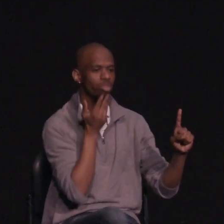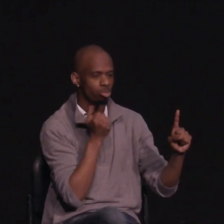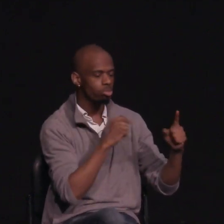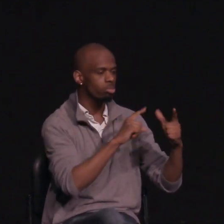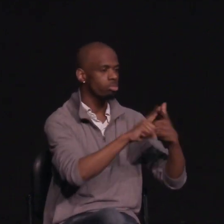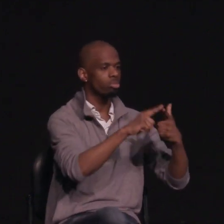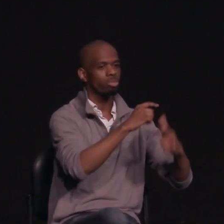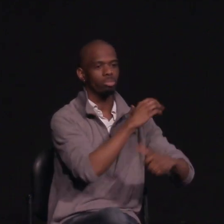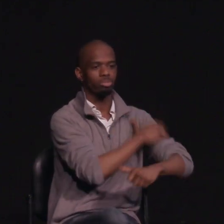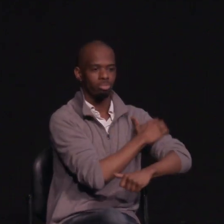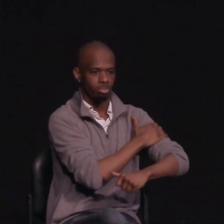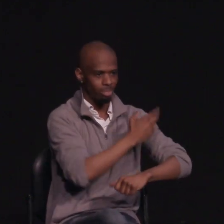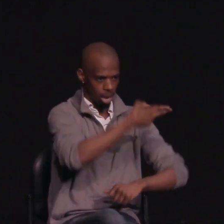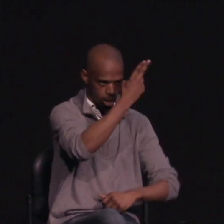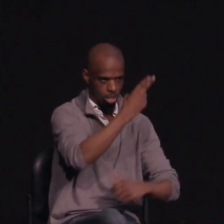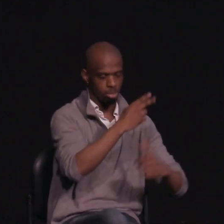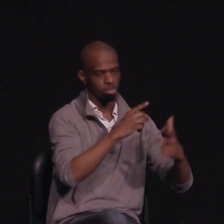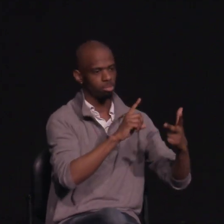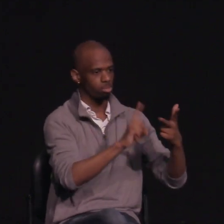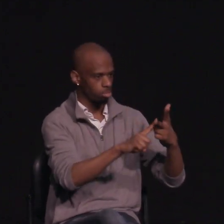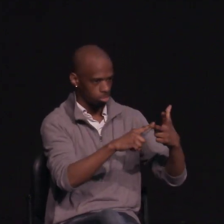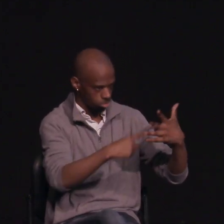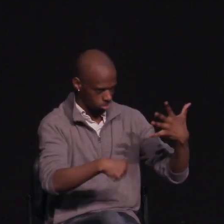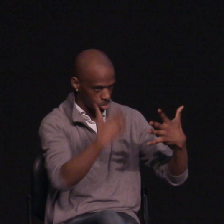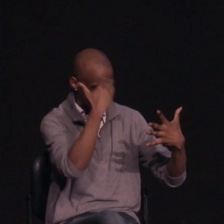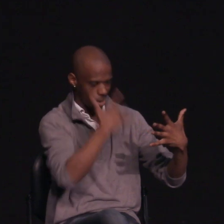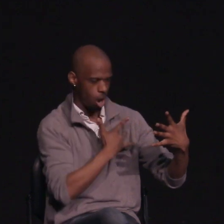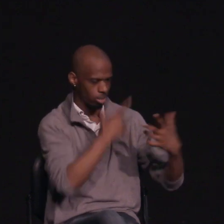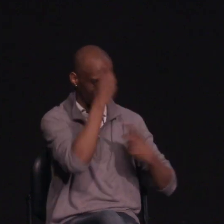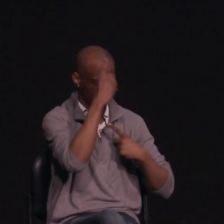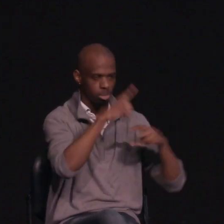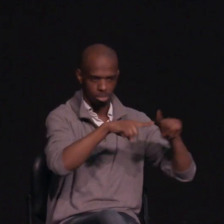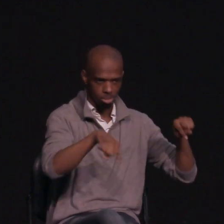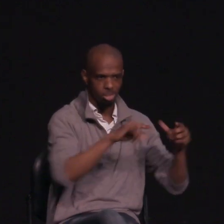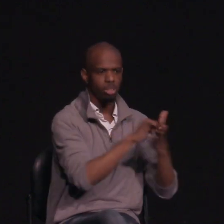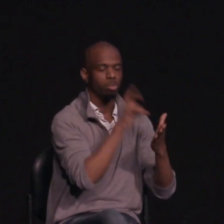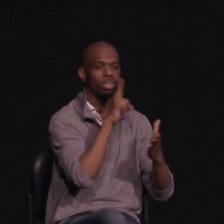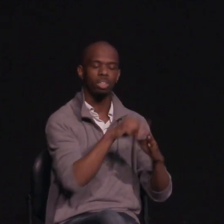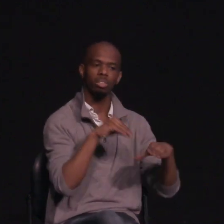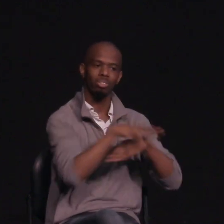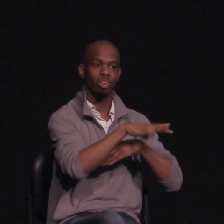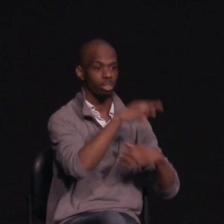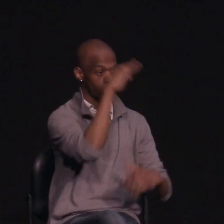And it occurred to me that when we stopped losing the ability to